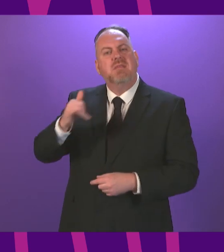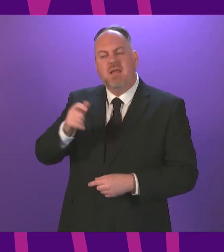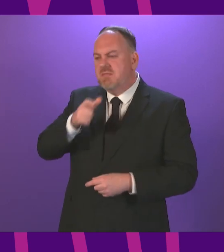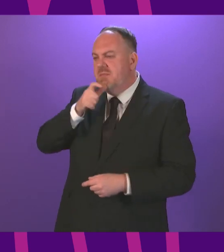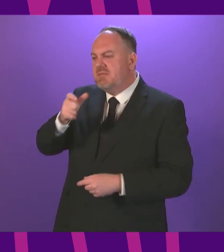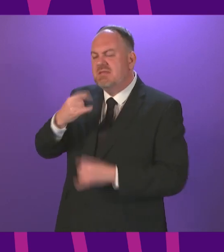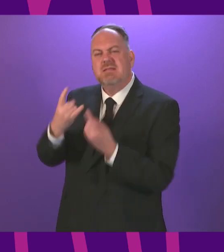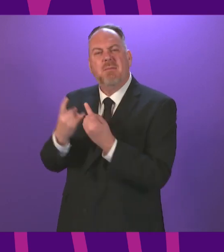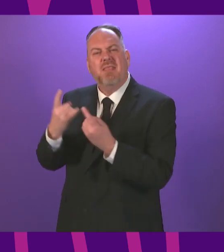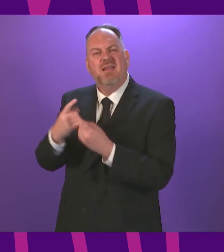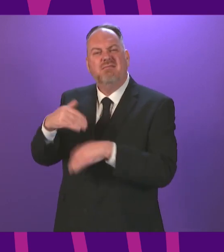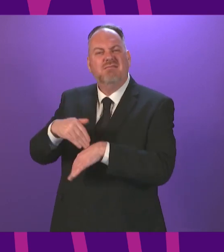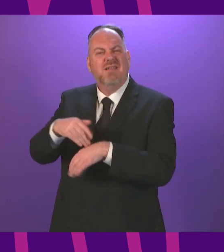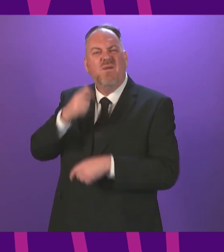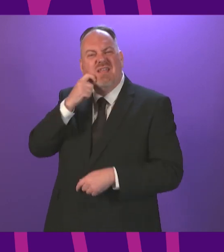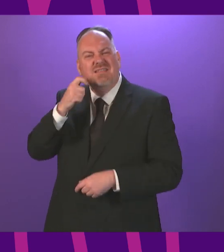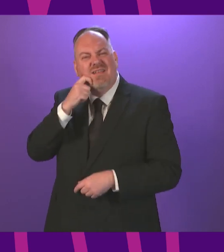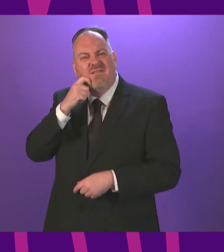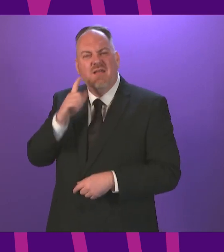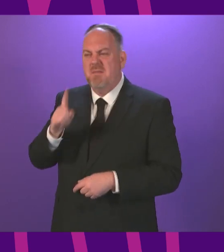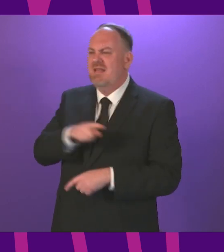but I do not share the view of some that he was an offensive man.